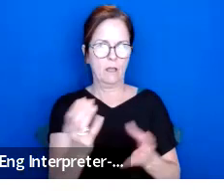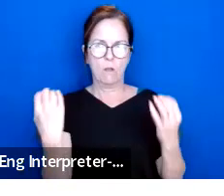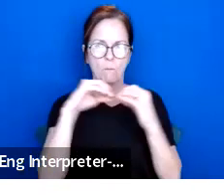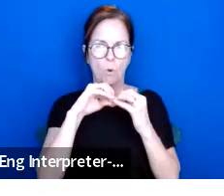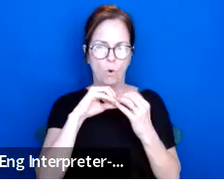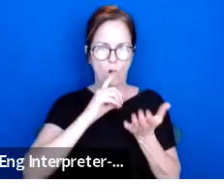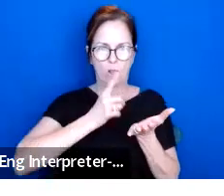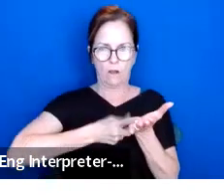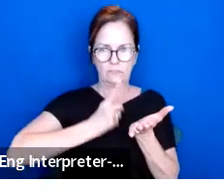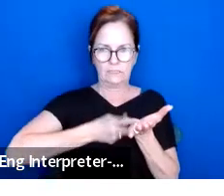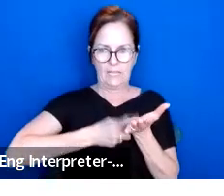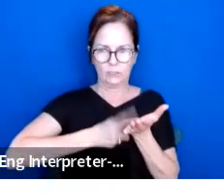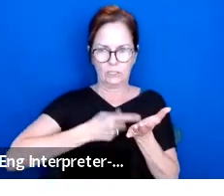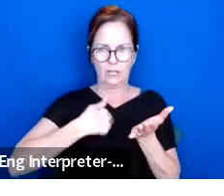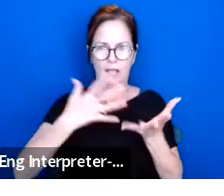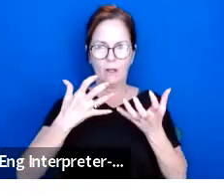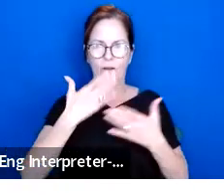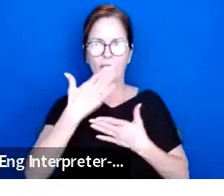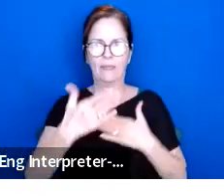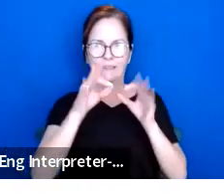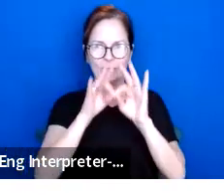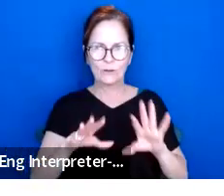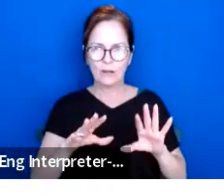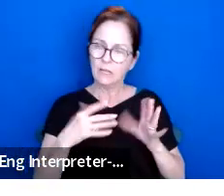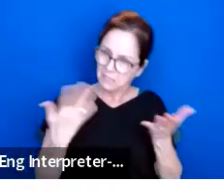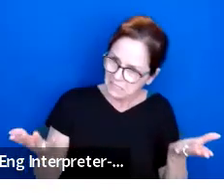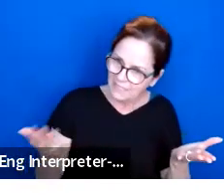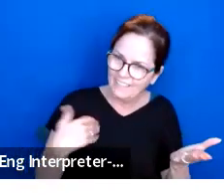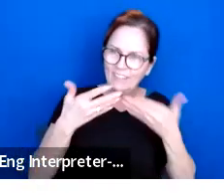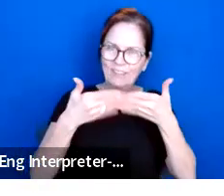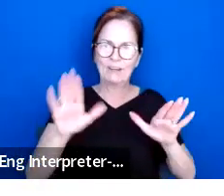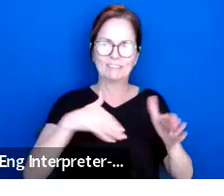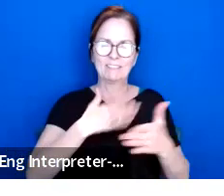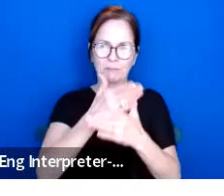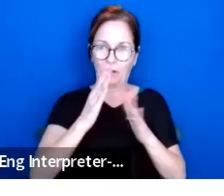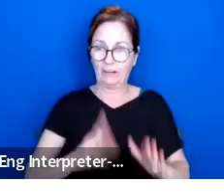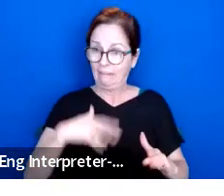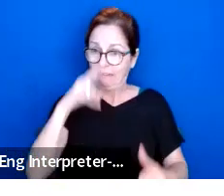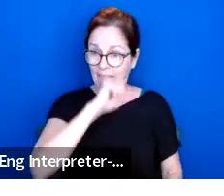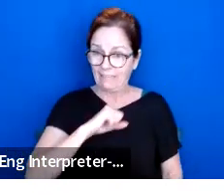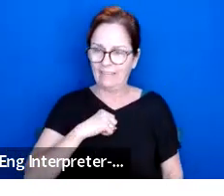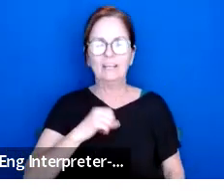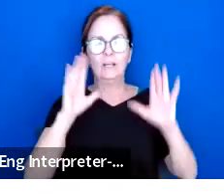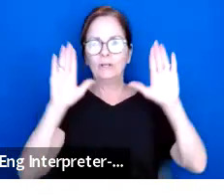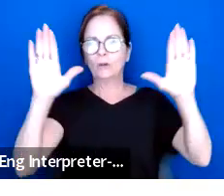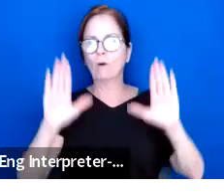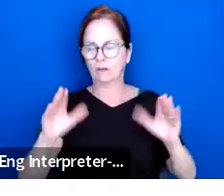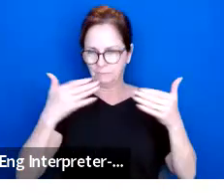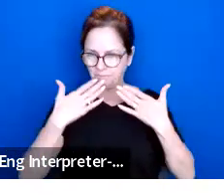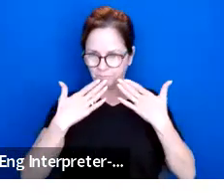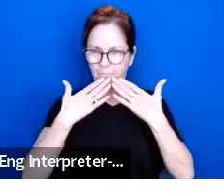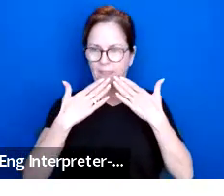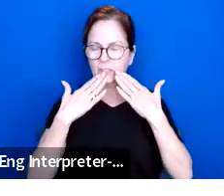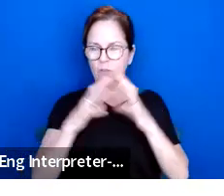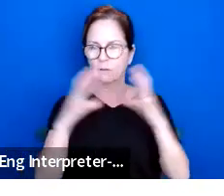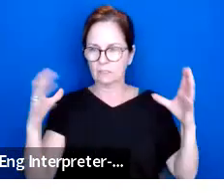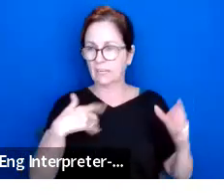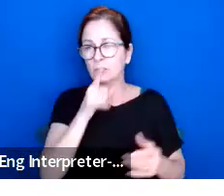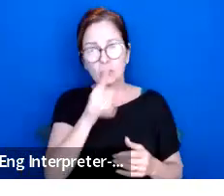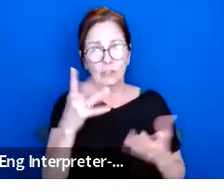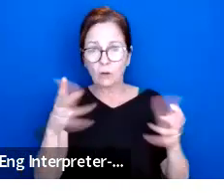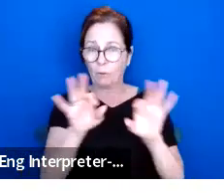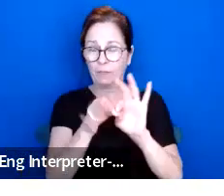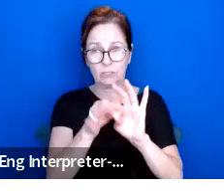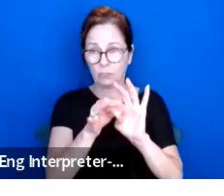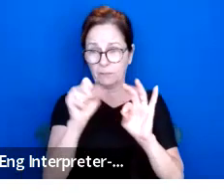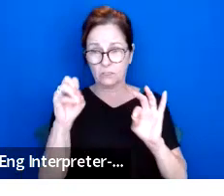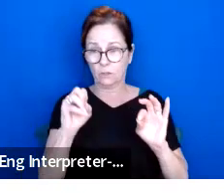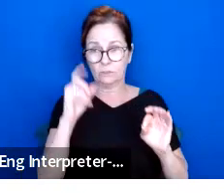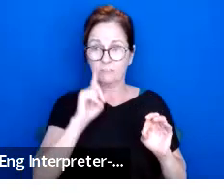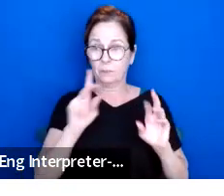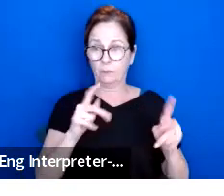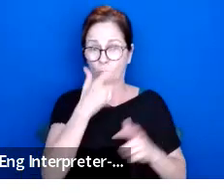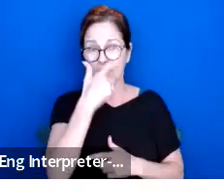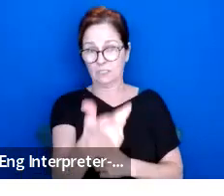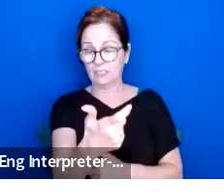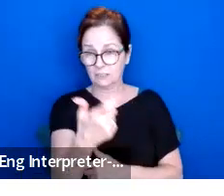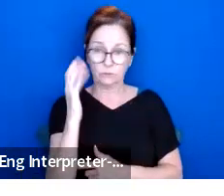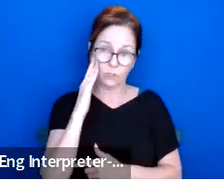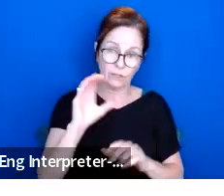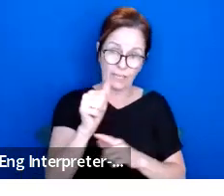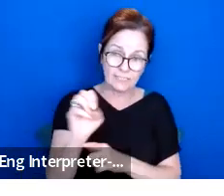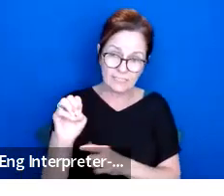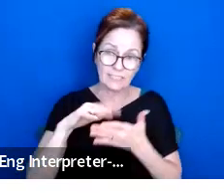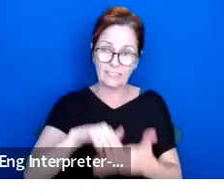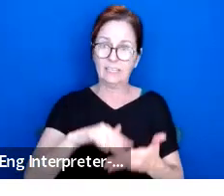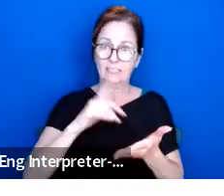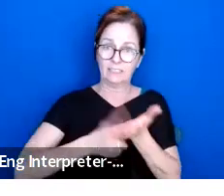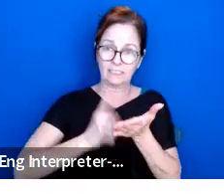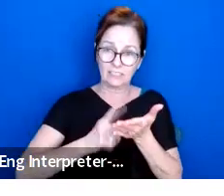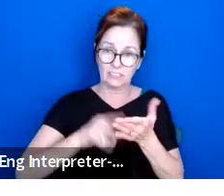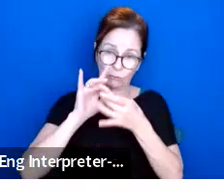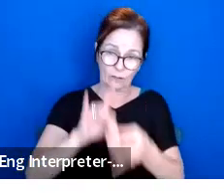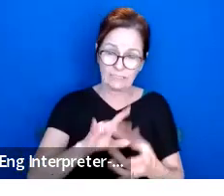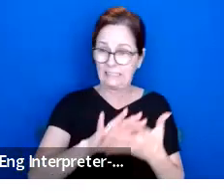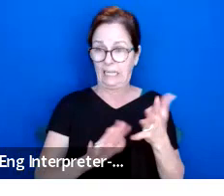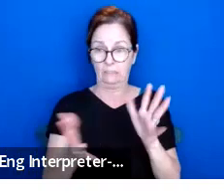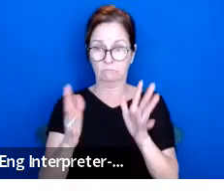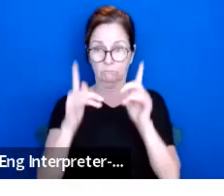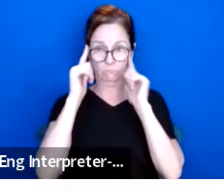This will just be more conversational, I think. So. But I just wanna thank our interpreter who ended up losing their partner somewhere in the mix of this, but thank you very much for interpreting for us for our faculty.